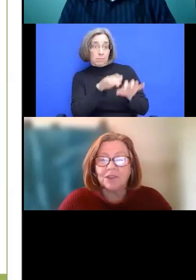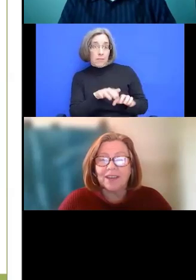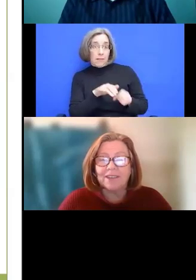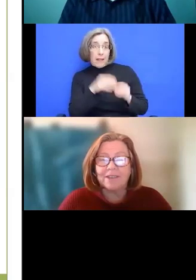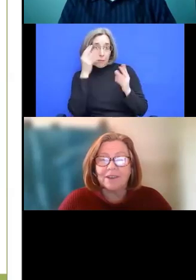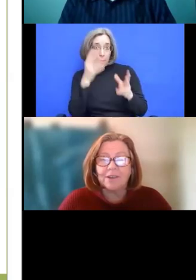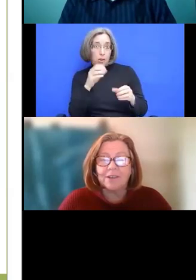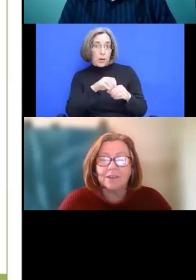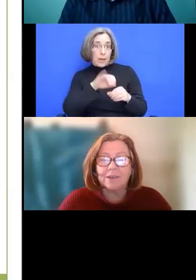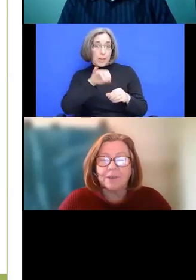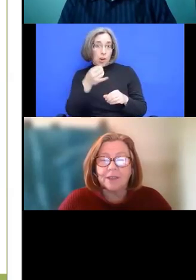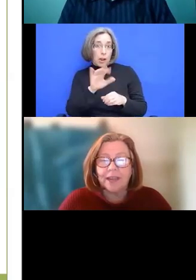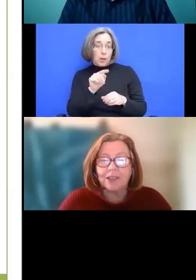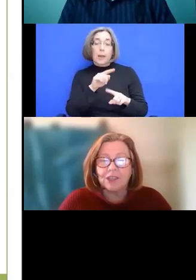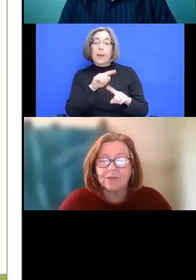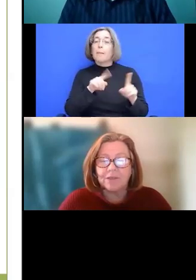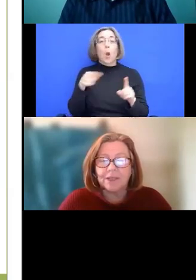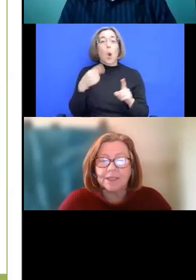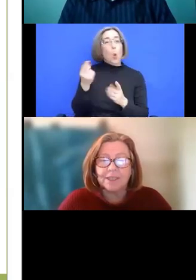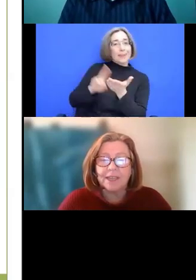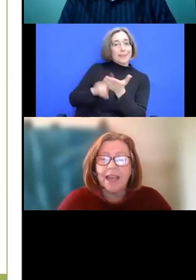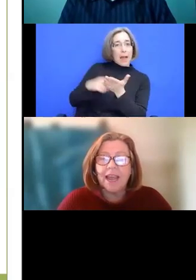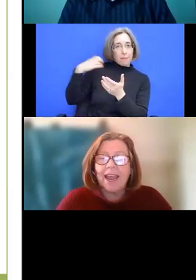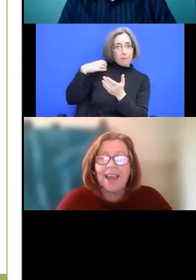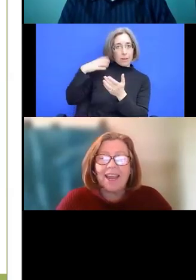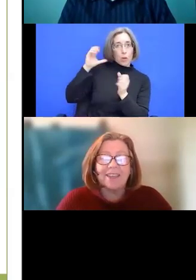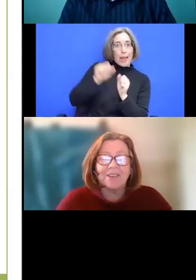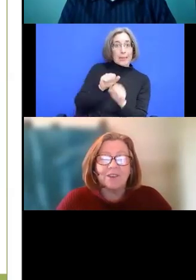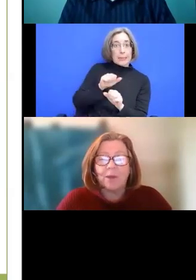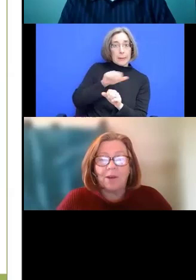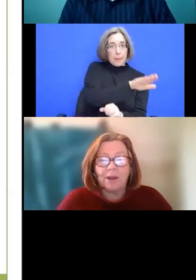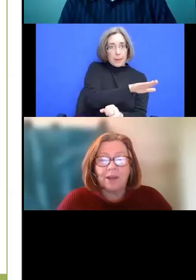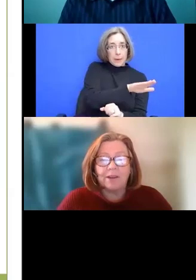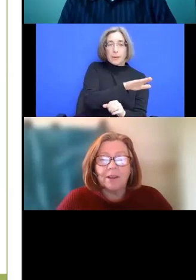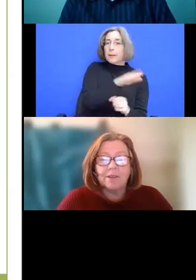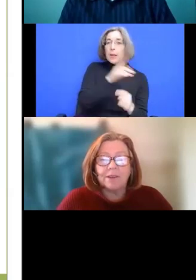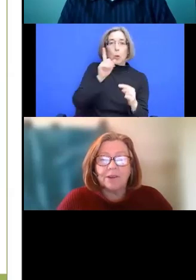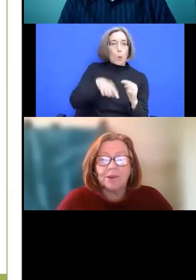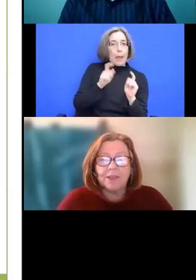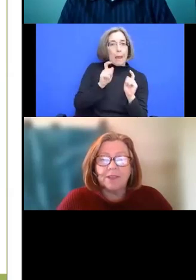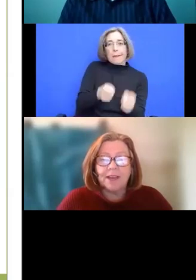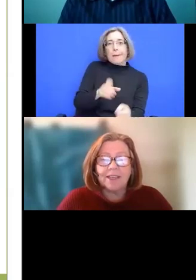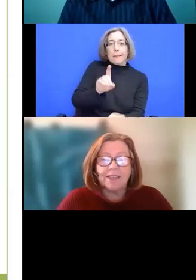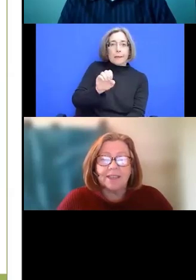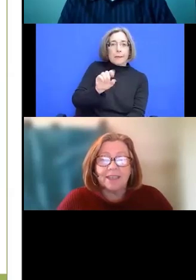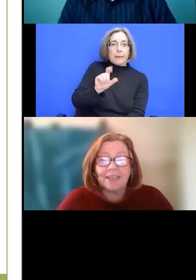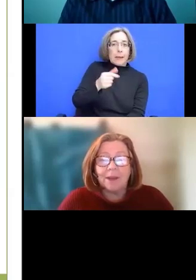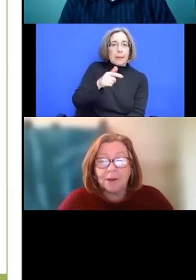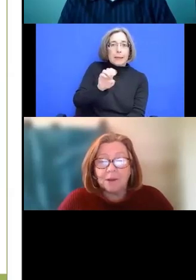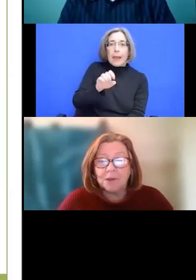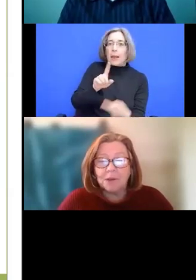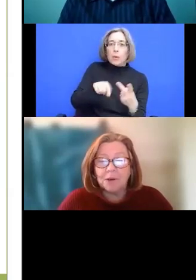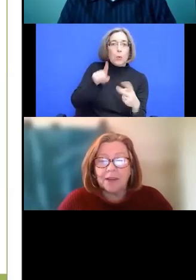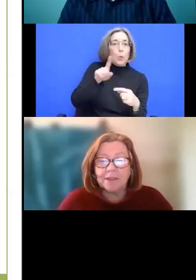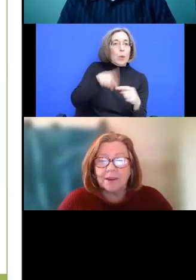and there is no delegation for this and no routing. So you need to send an e-mail to your SO